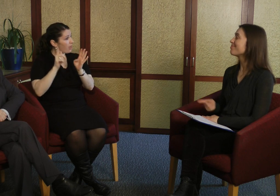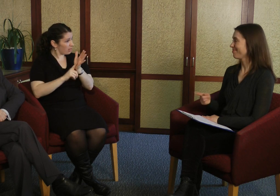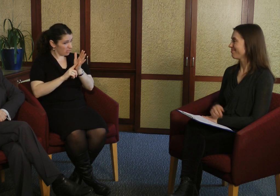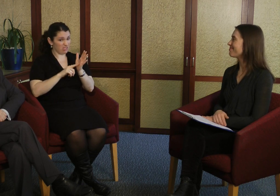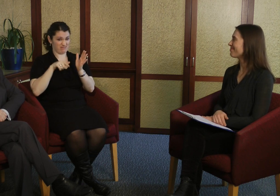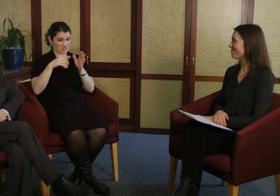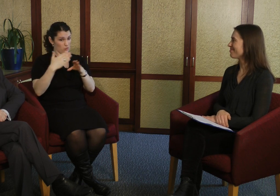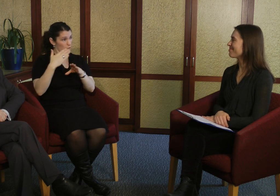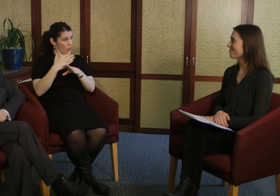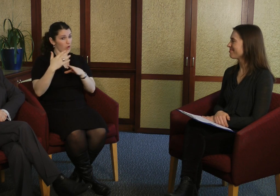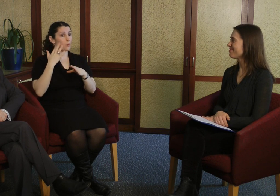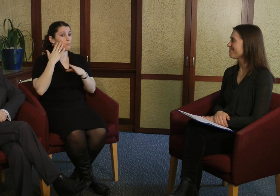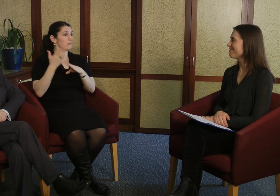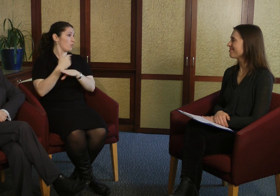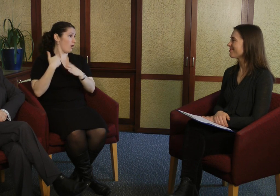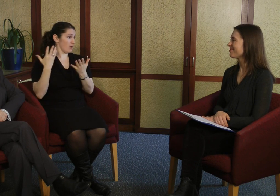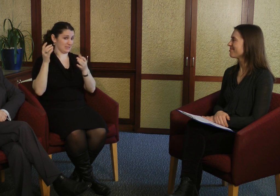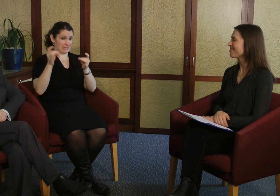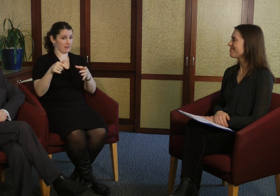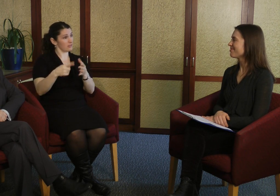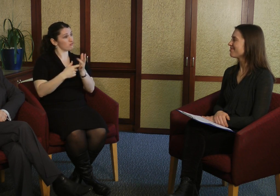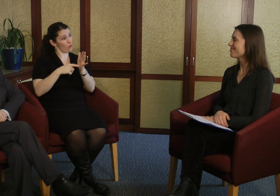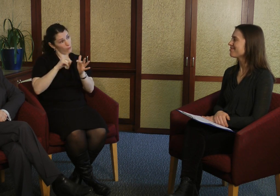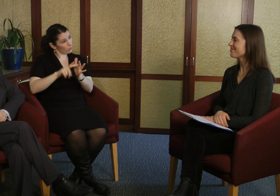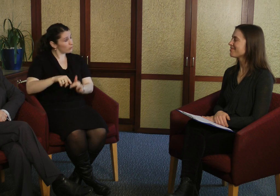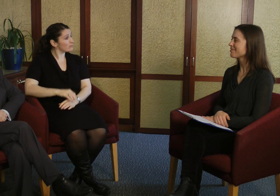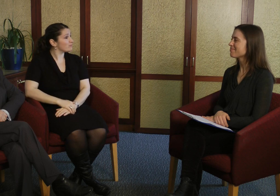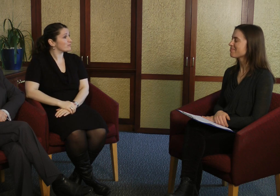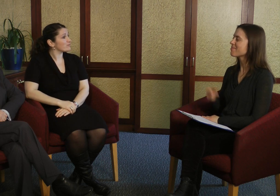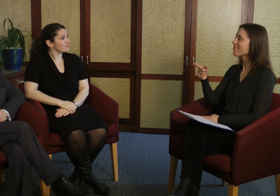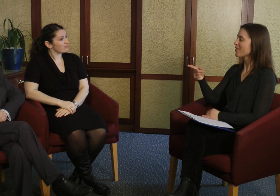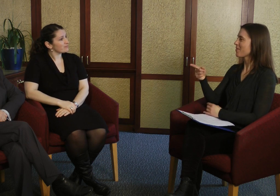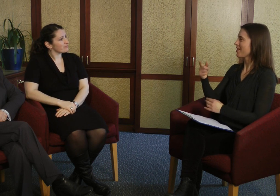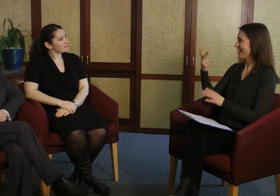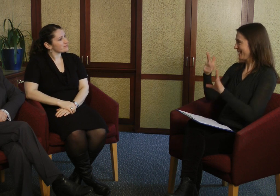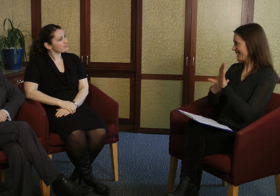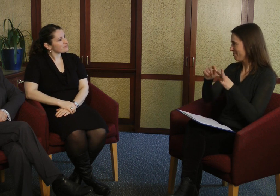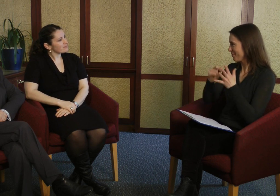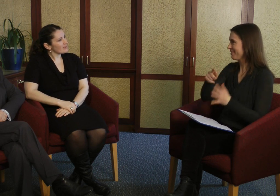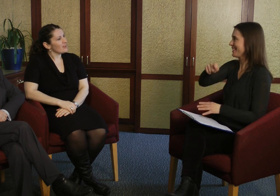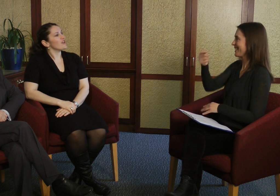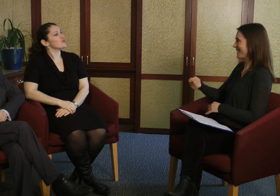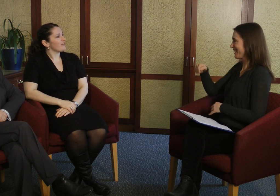the role. N: So you have had 18 years in the public